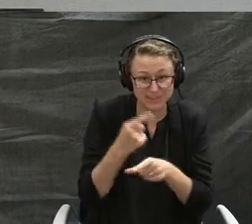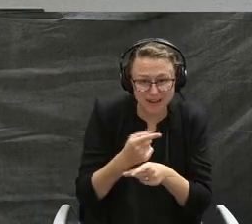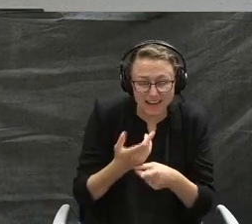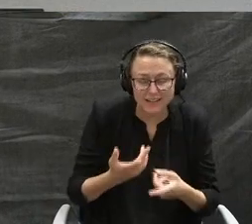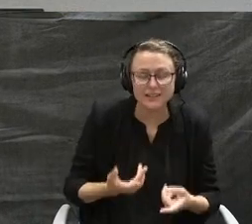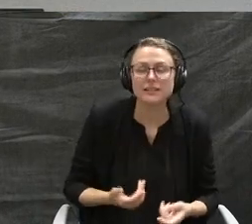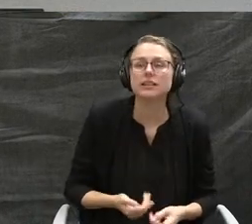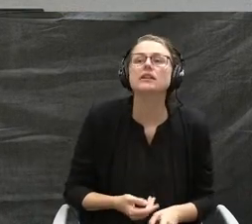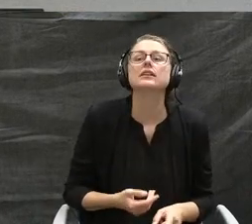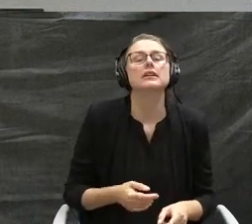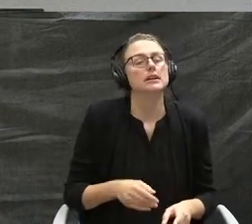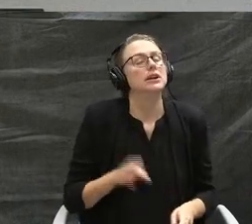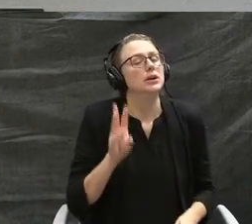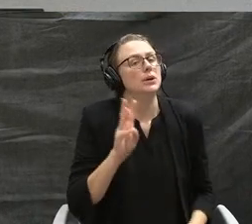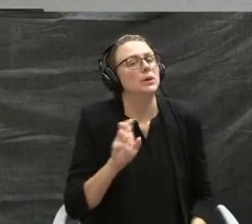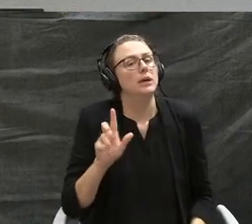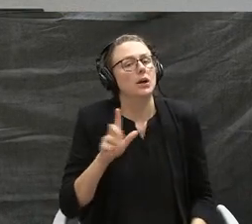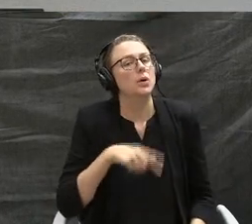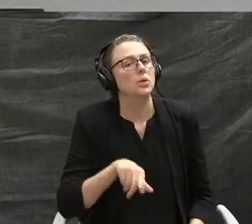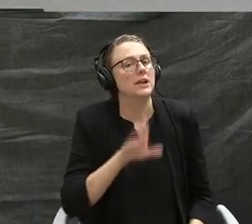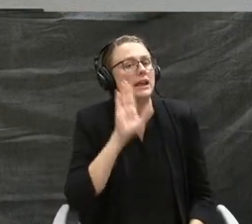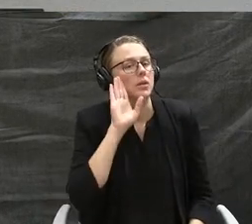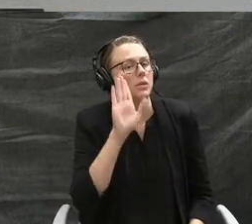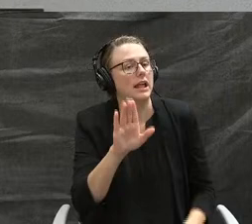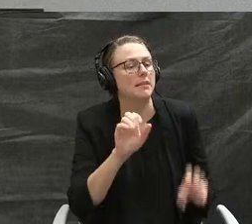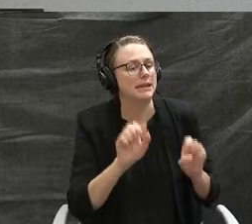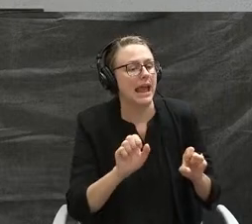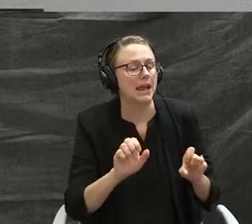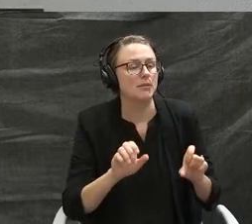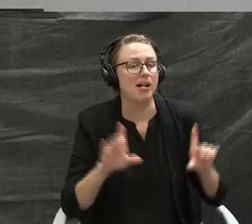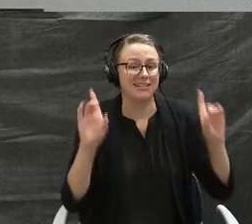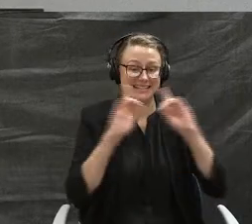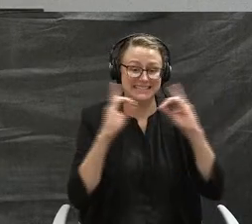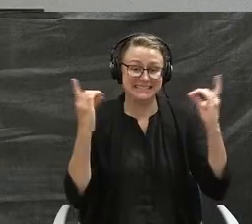We're going to be able to, as the district move the teachers